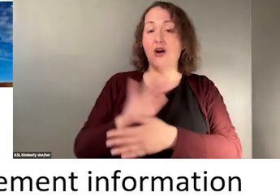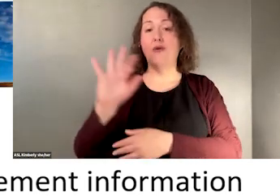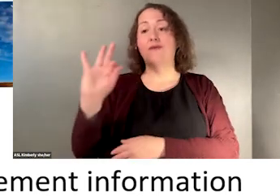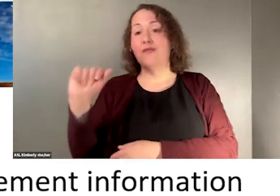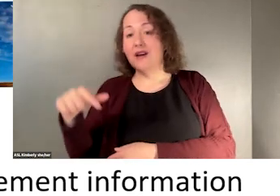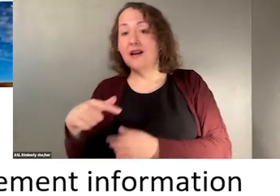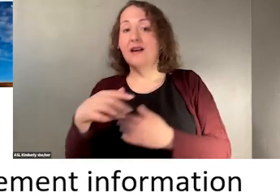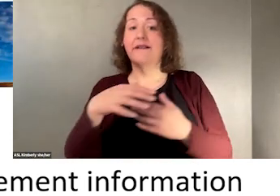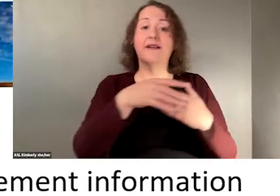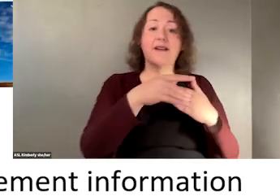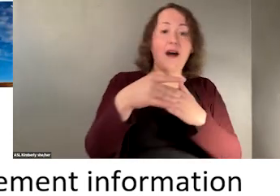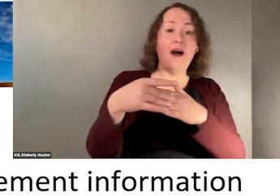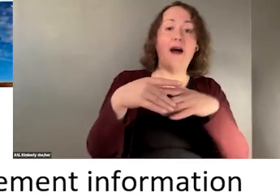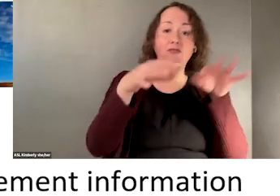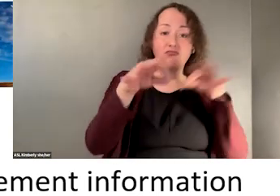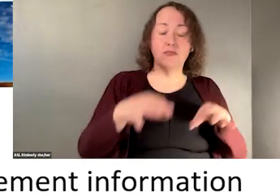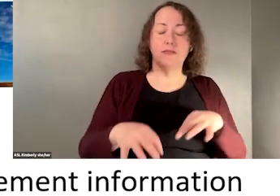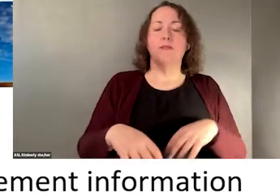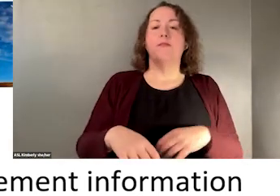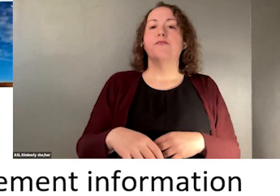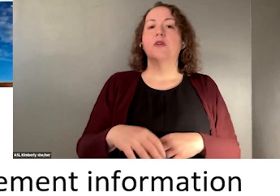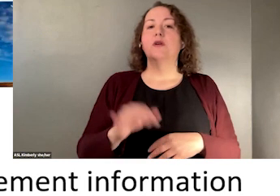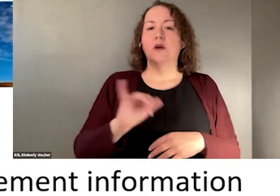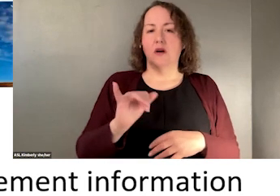And we also have a corresponding reviewer page